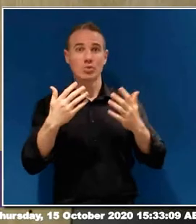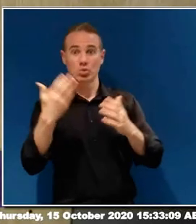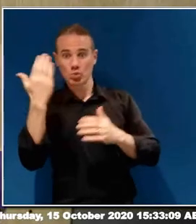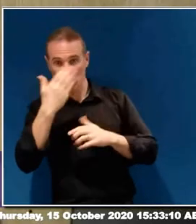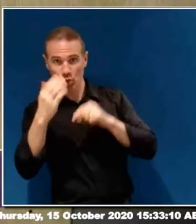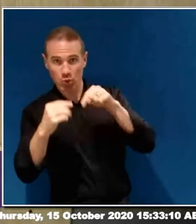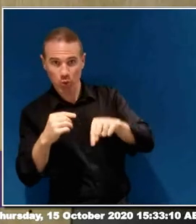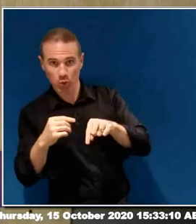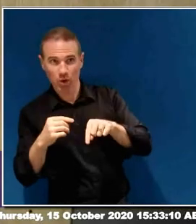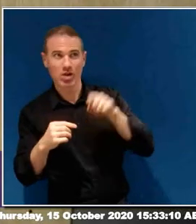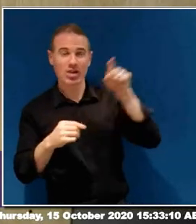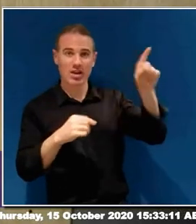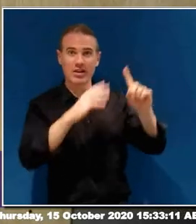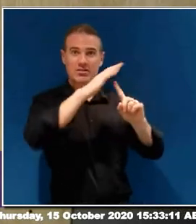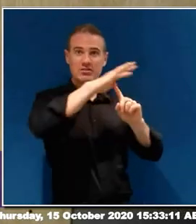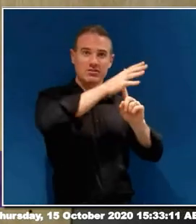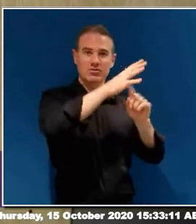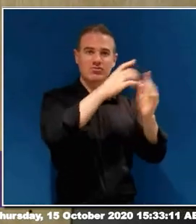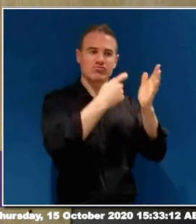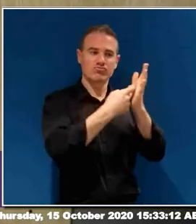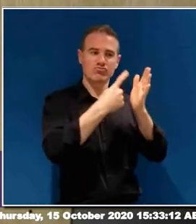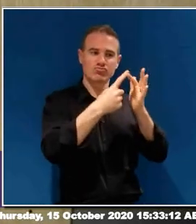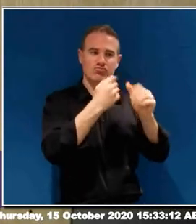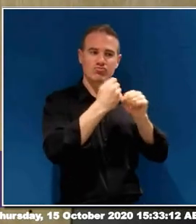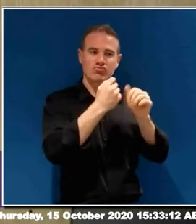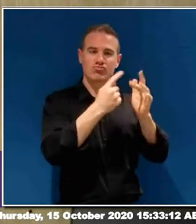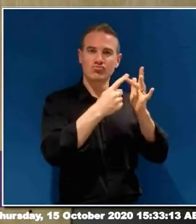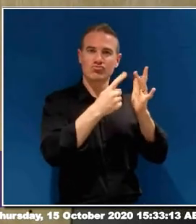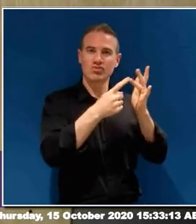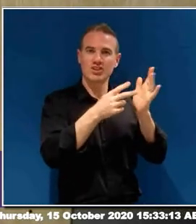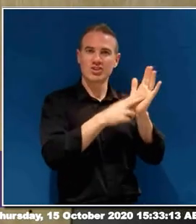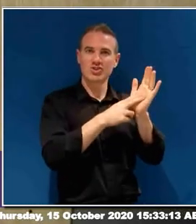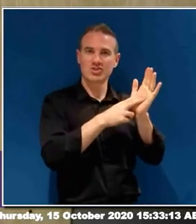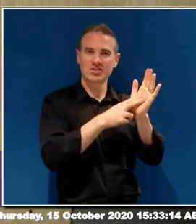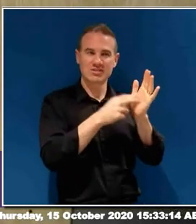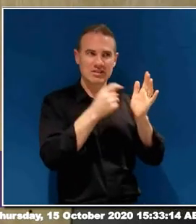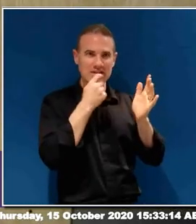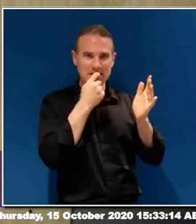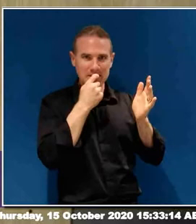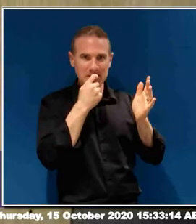In order to get funding, principals are of the view, rightly or wrongly, that